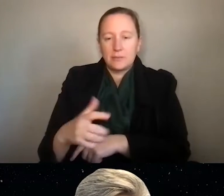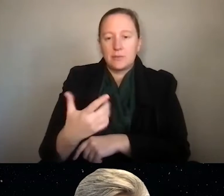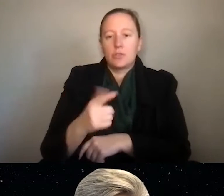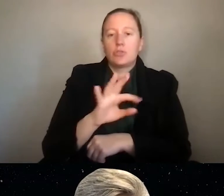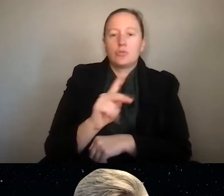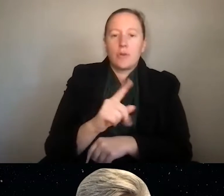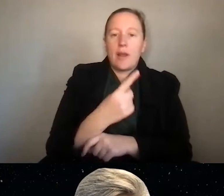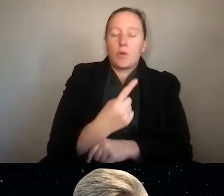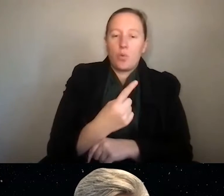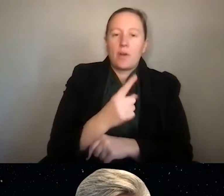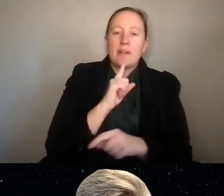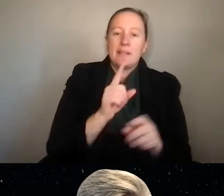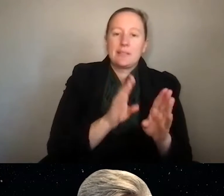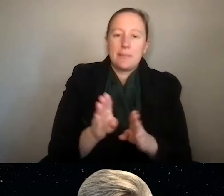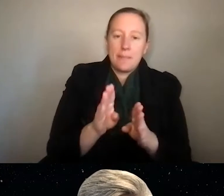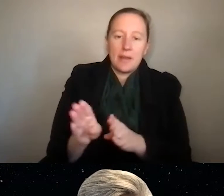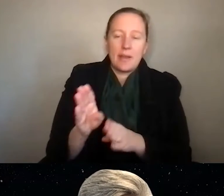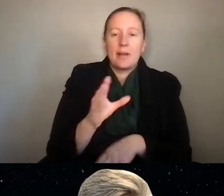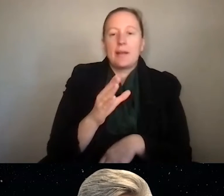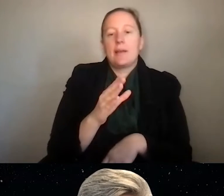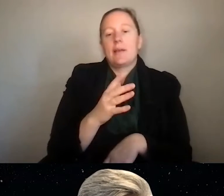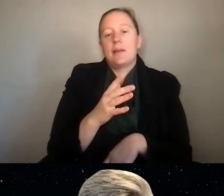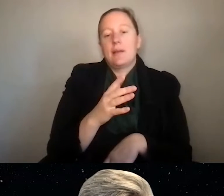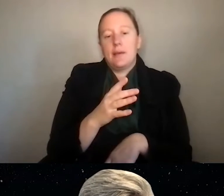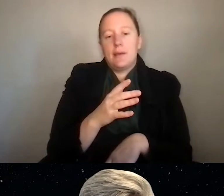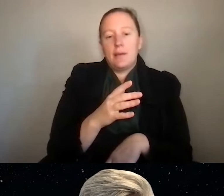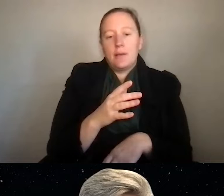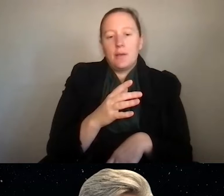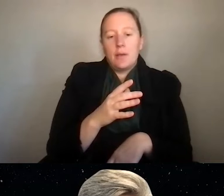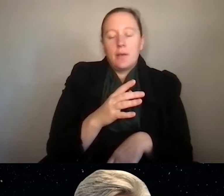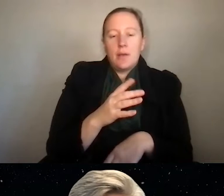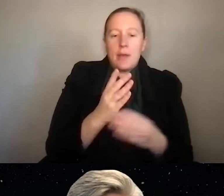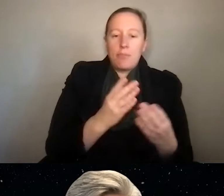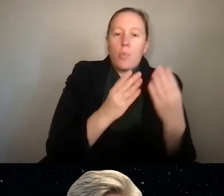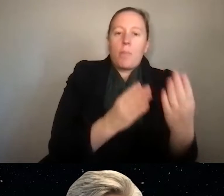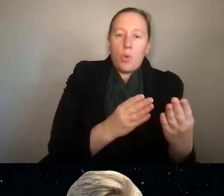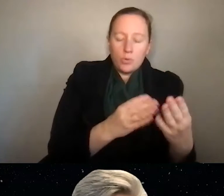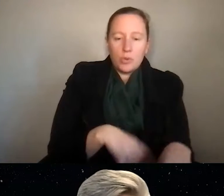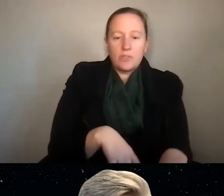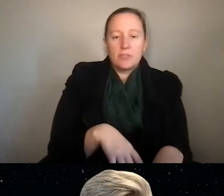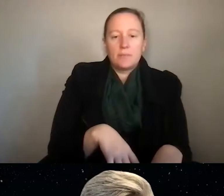that is planning and pilot of proposals. If you also address that there's